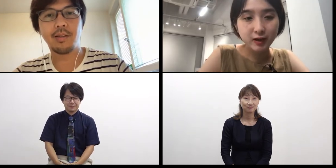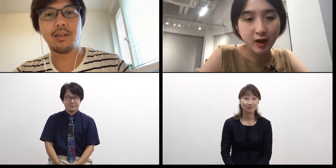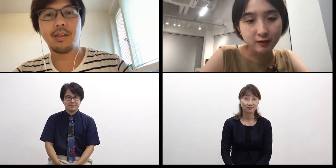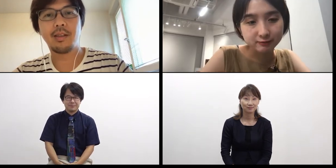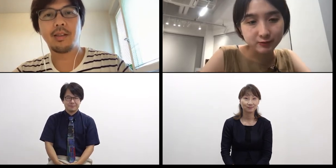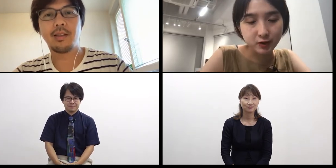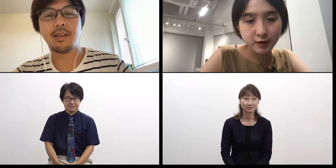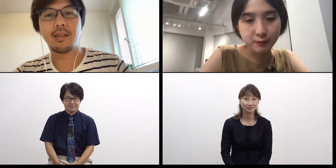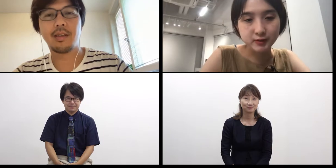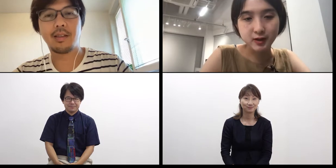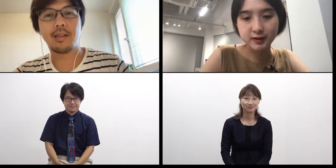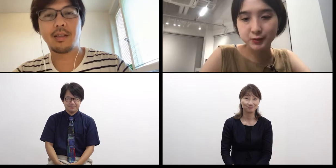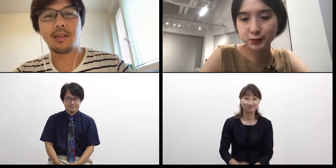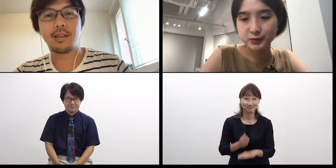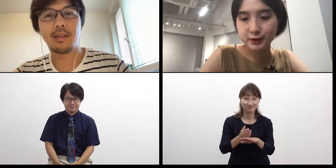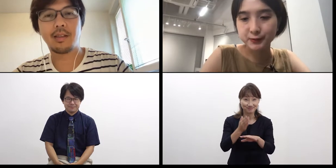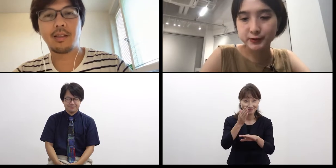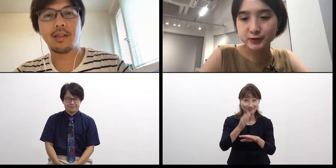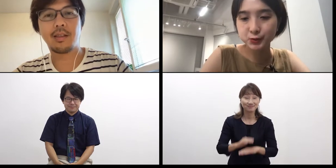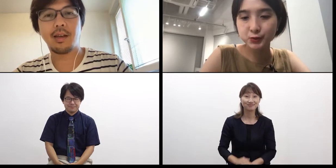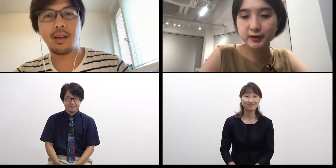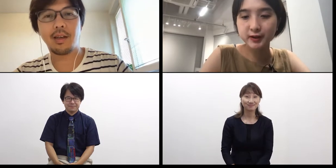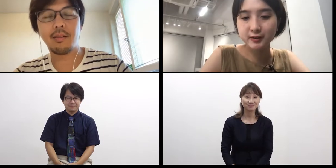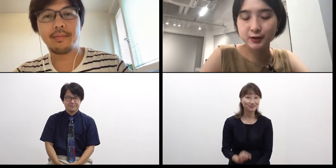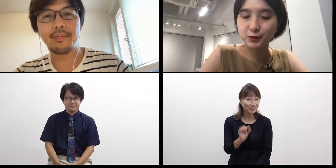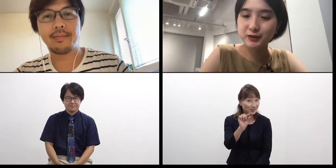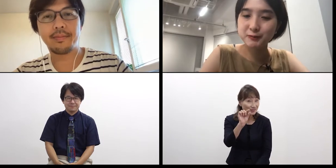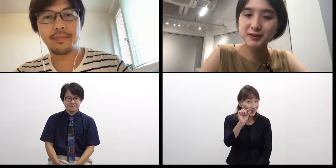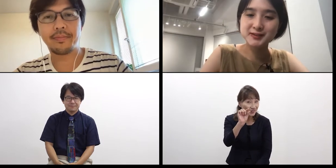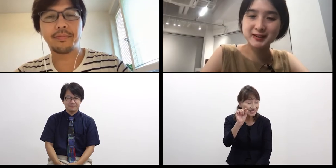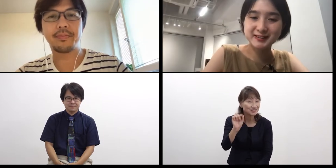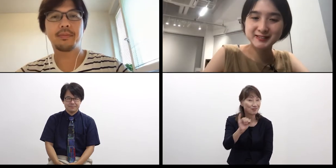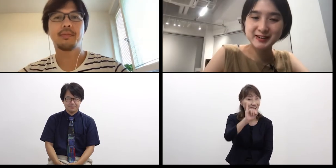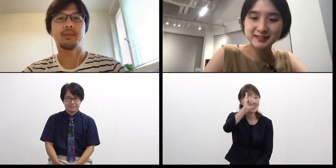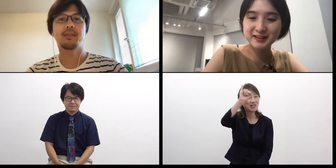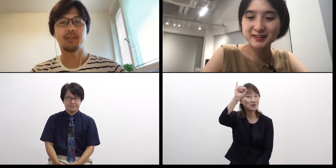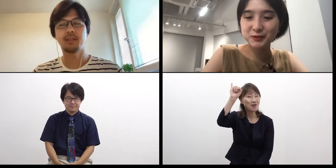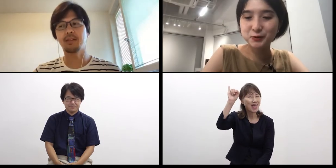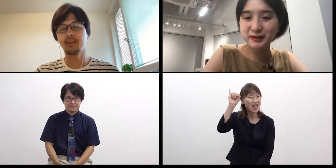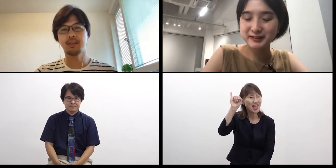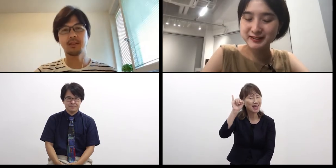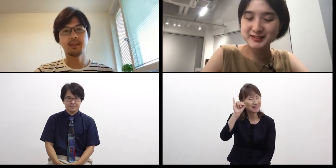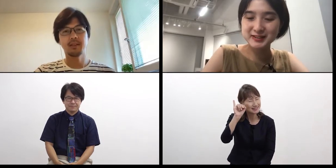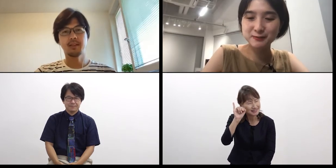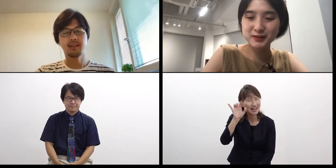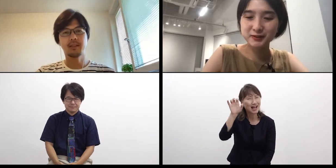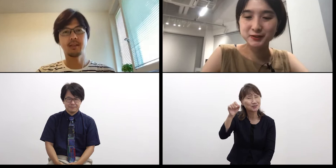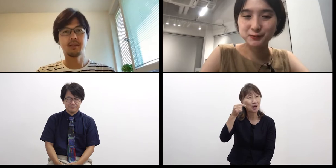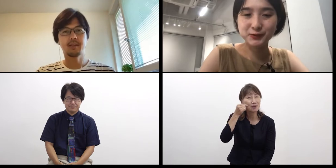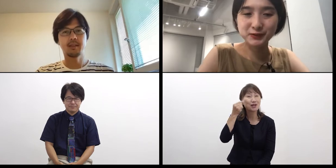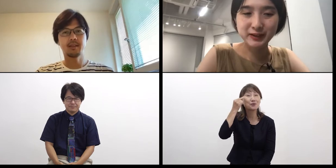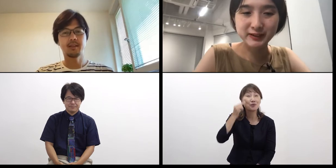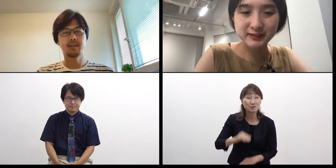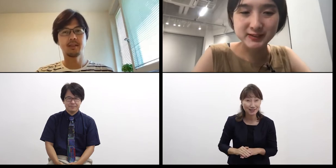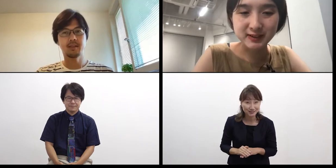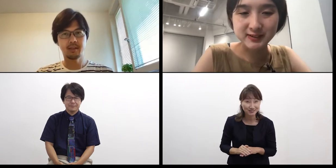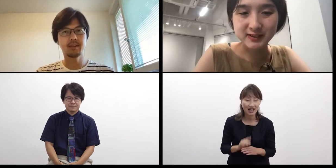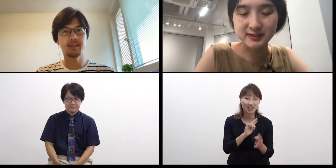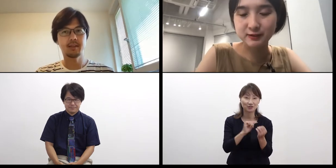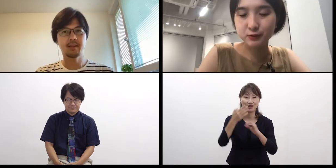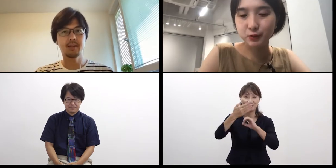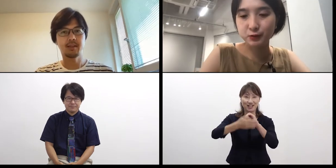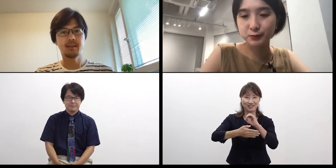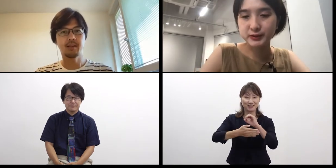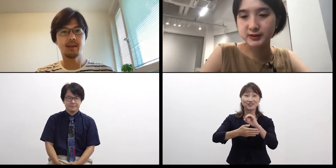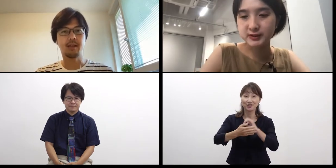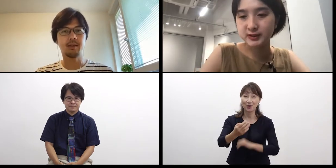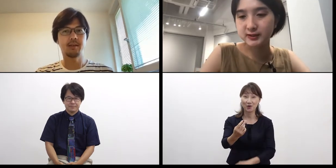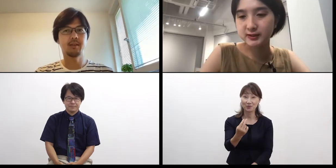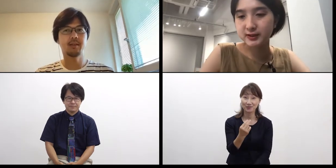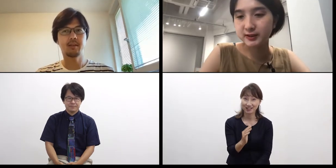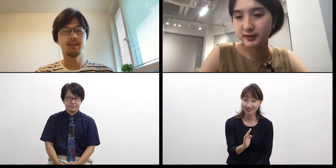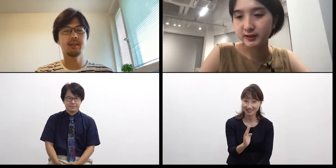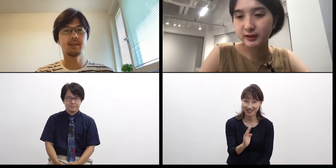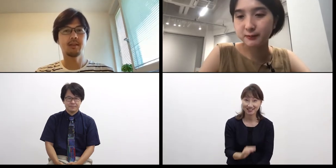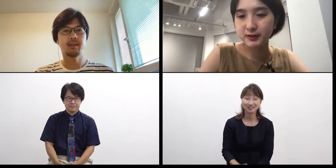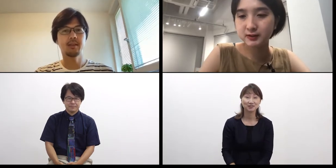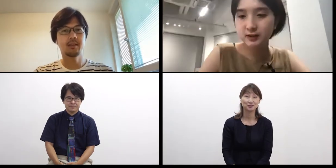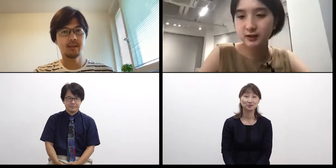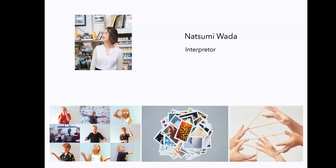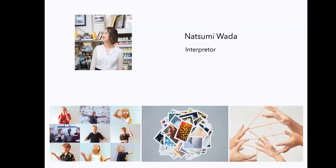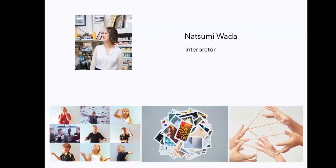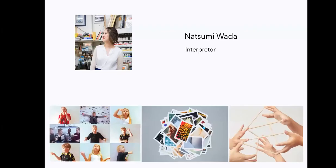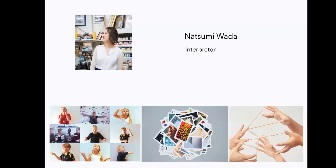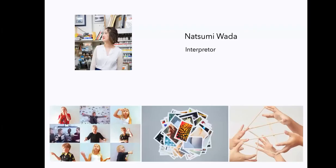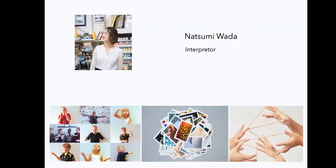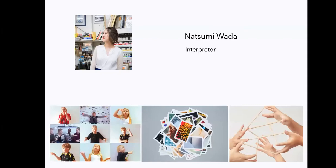Oh, yes. Thank you. I brought some photos to know what I do.